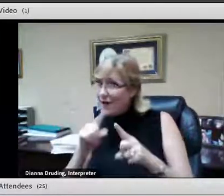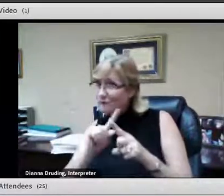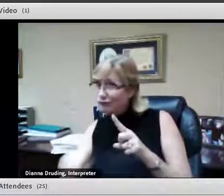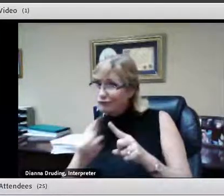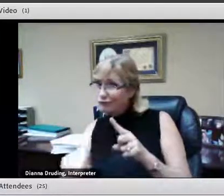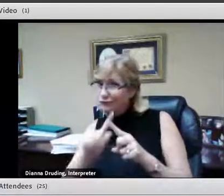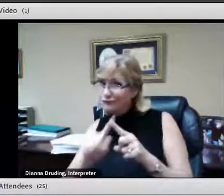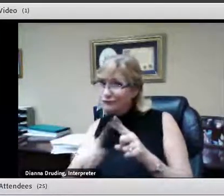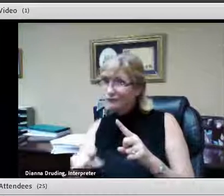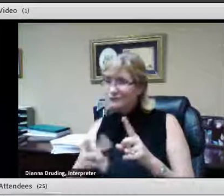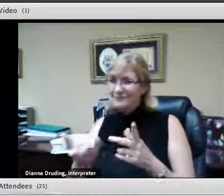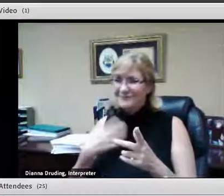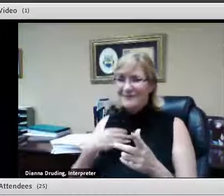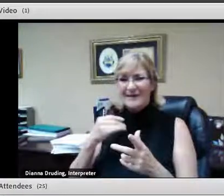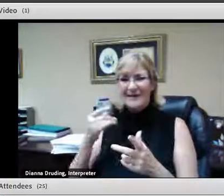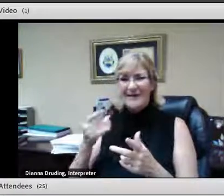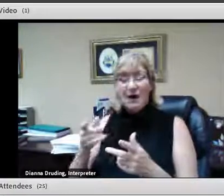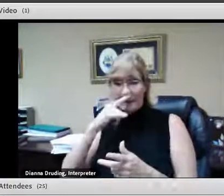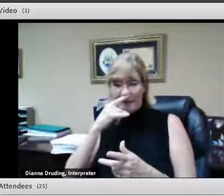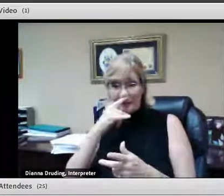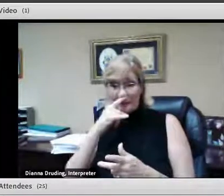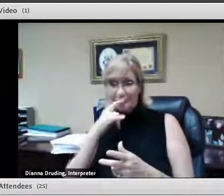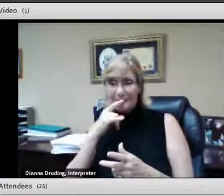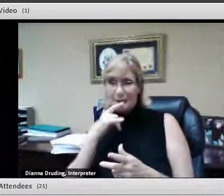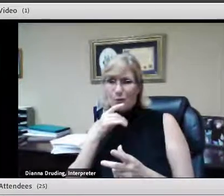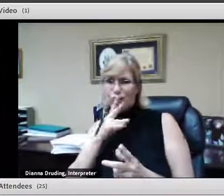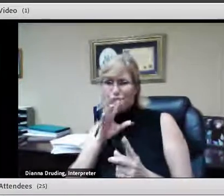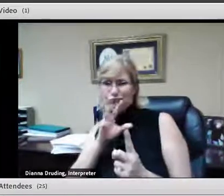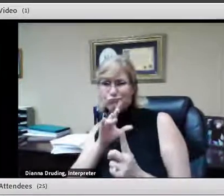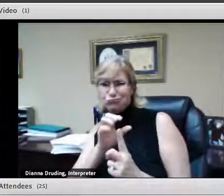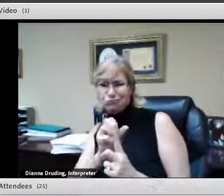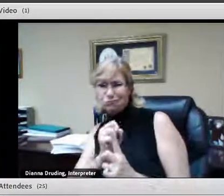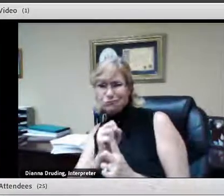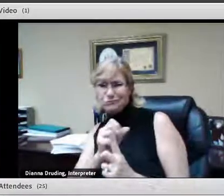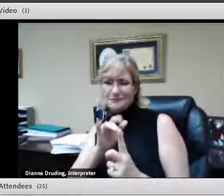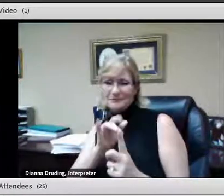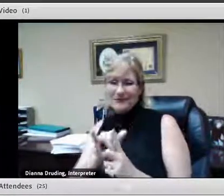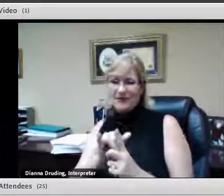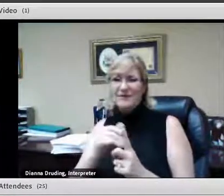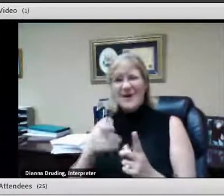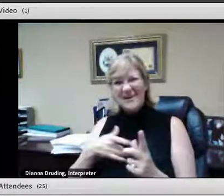Ryan: ...play to the popular, you know? Kids, there's an obsession with fidget spinners. I already feel it kind of dying down a little bit.